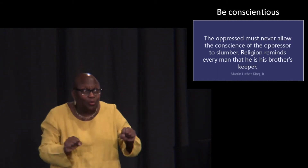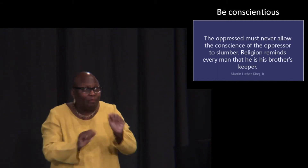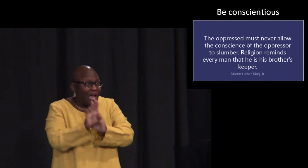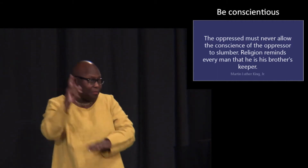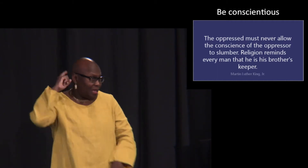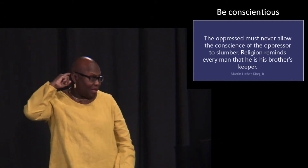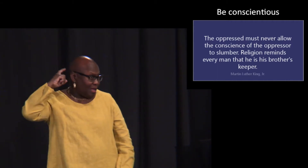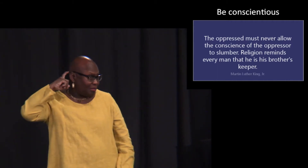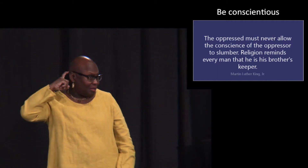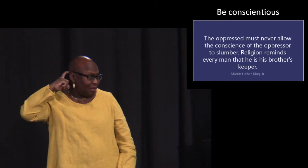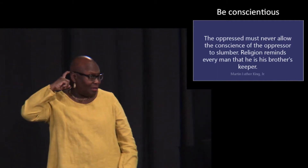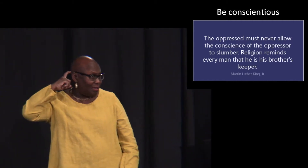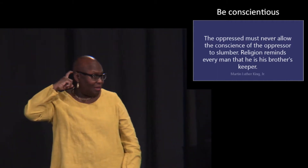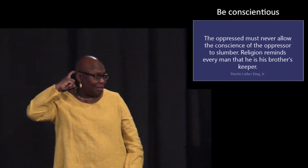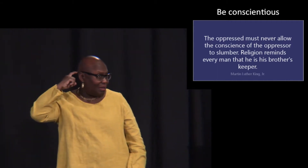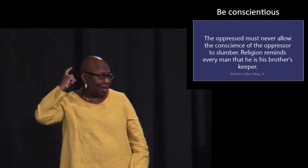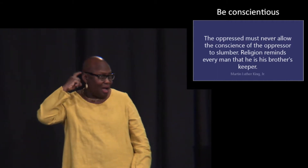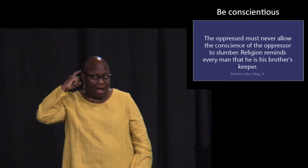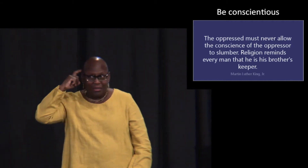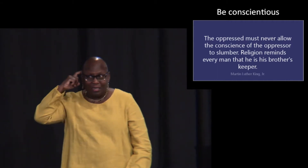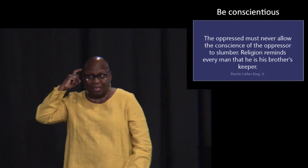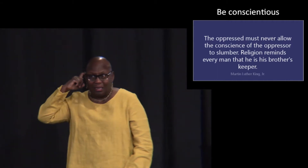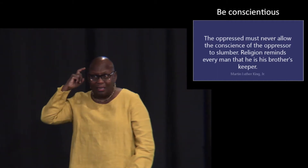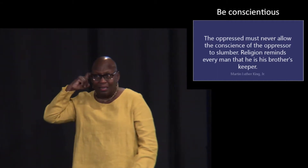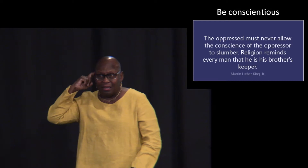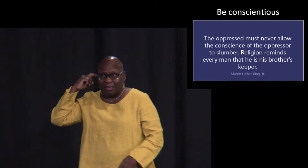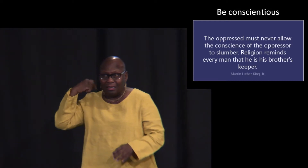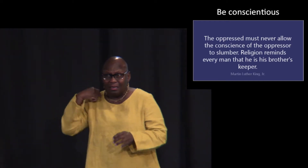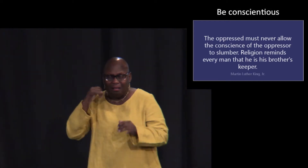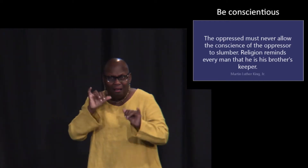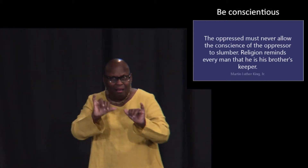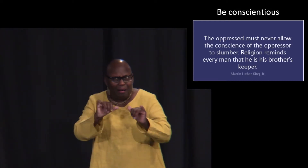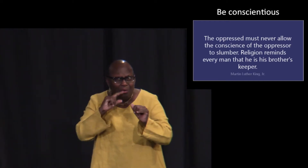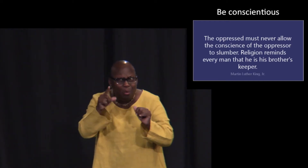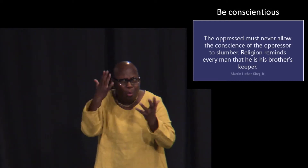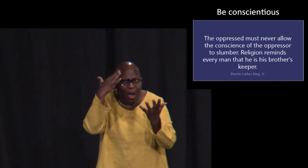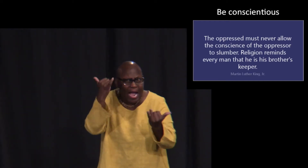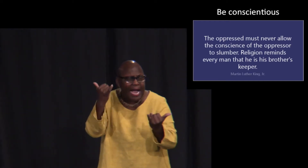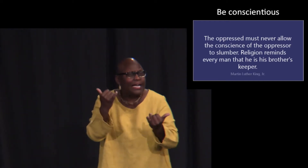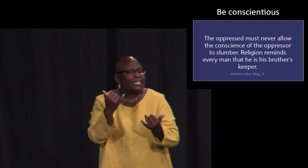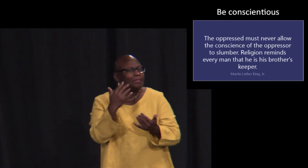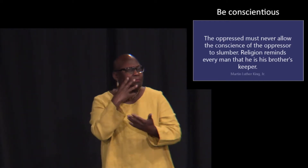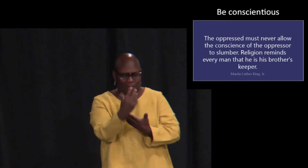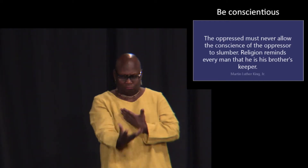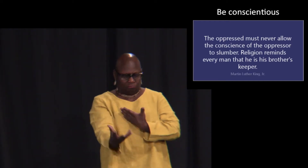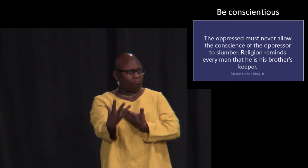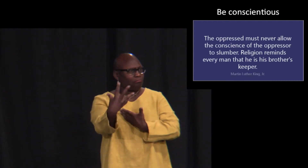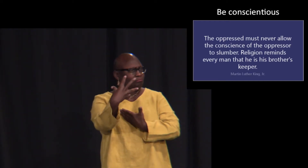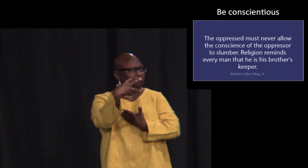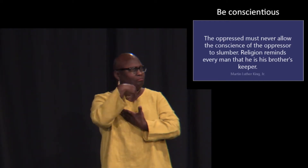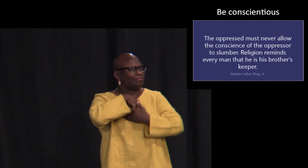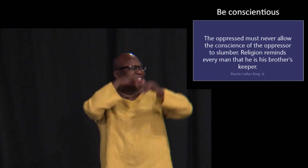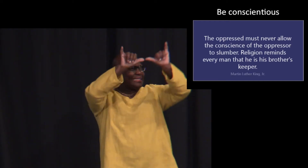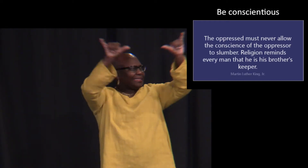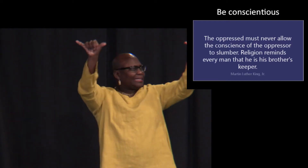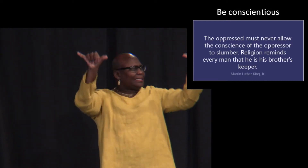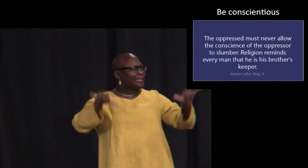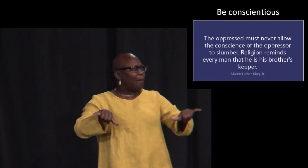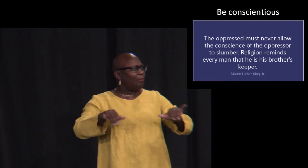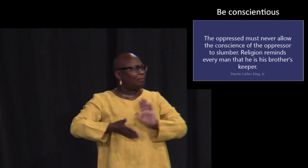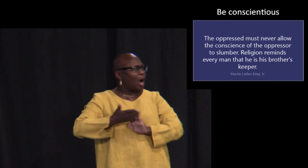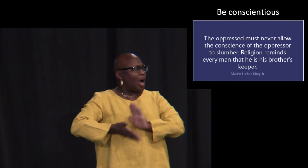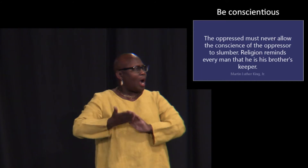monitoring what's happening. Amy said consciousness requires constant vigilance,